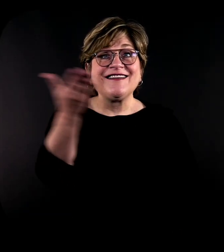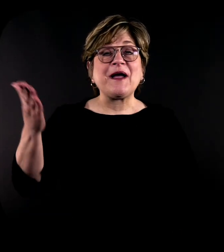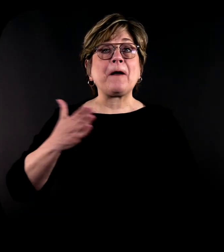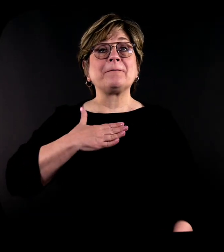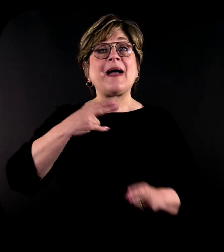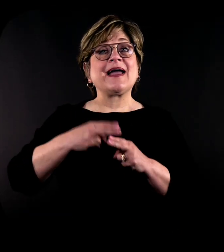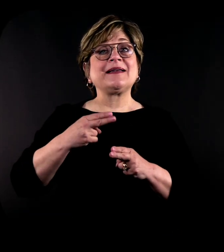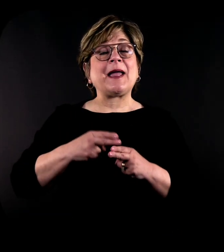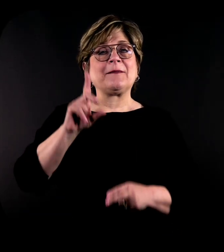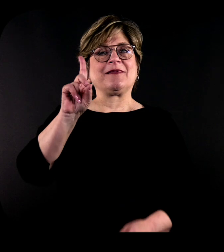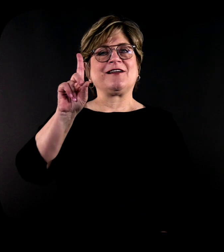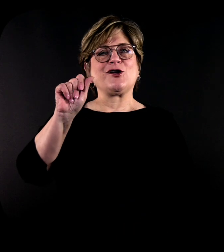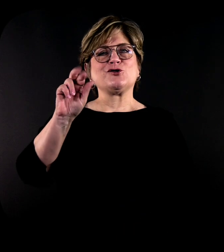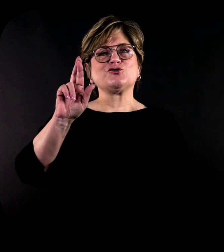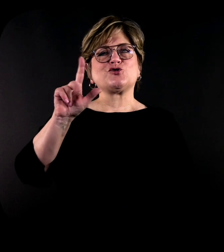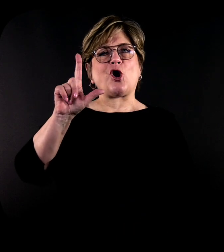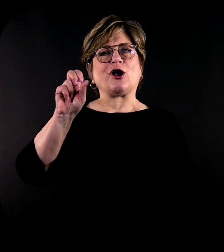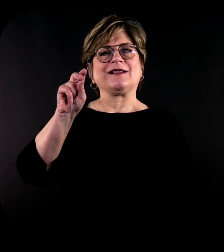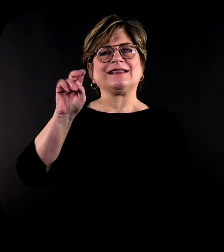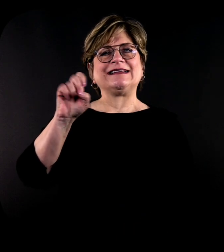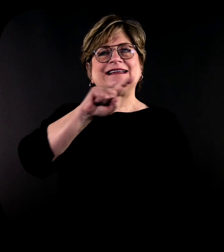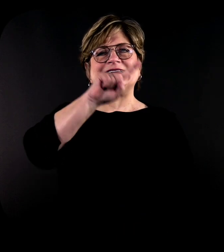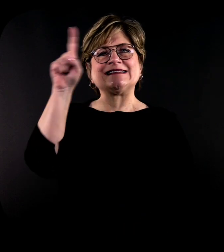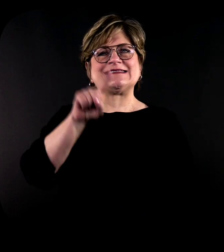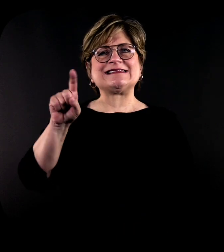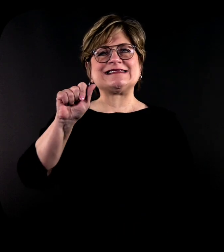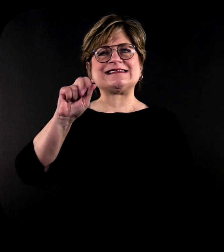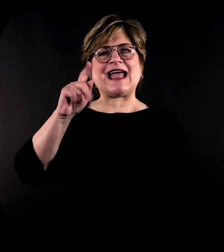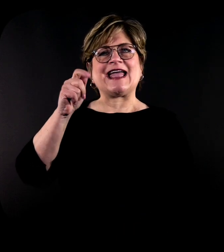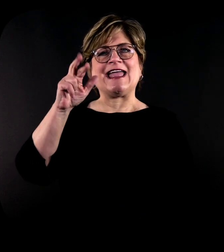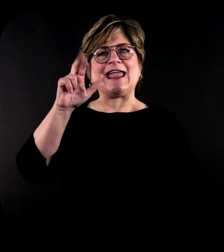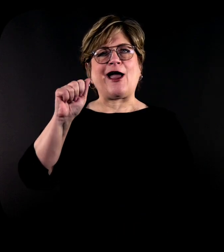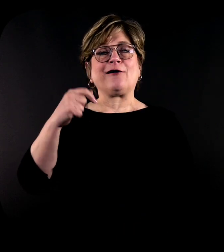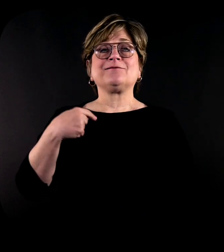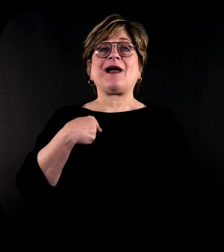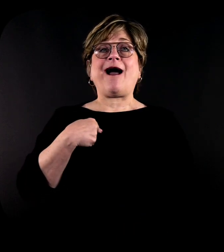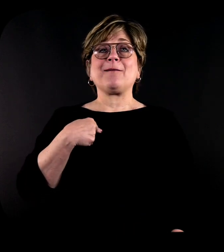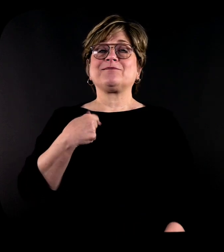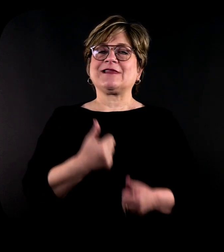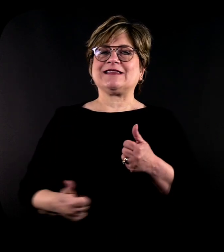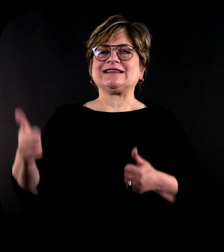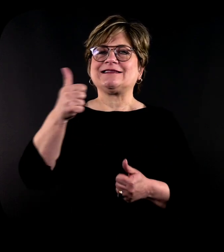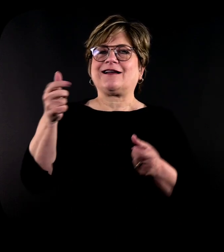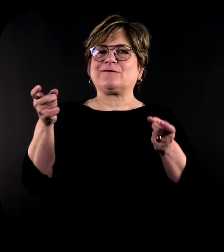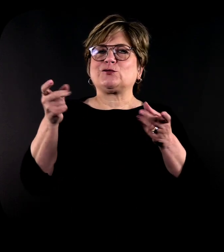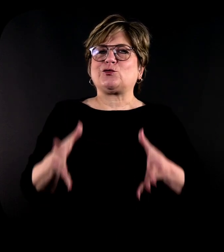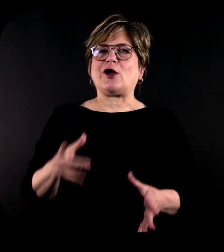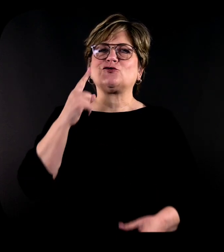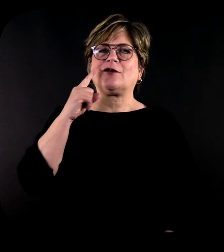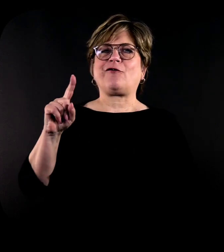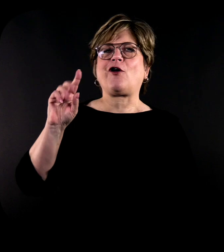Hello everyone! My name is Darlene Zangara and I’m the executive director